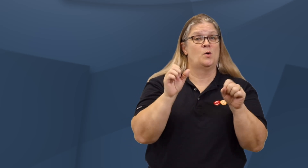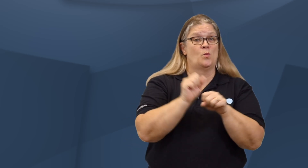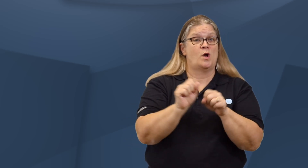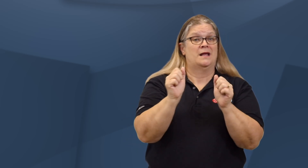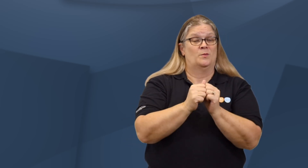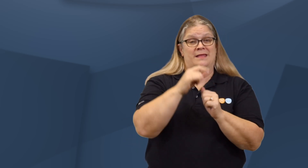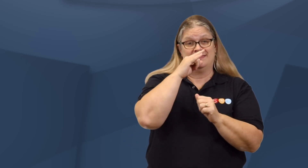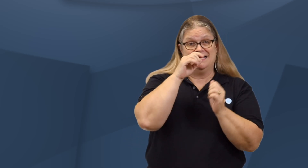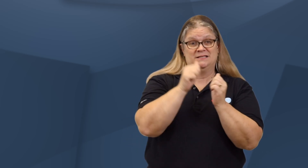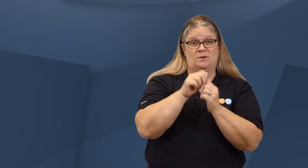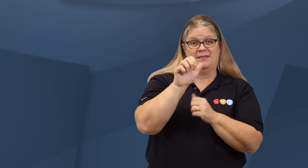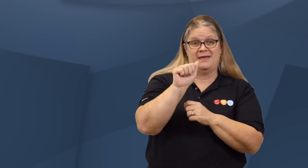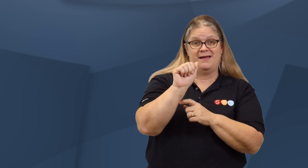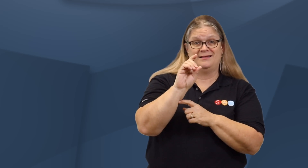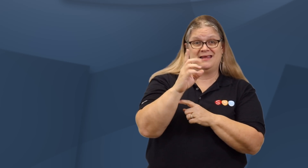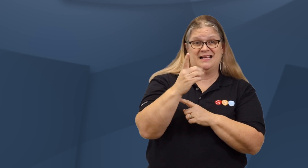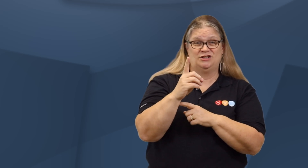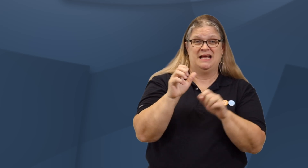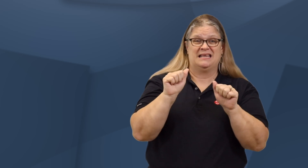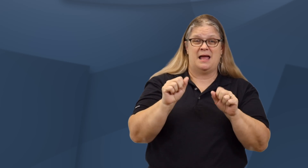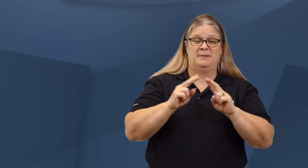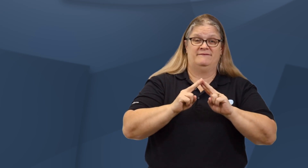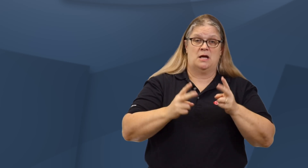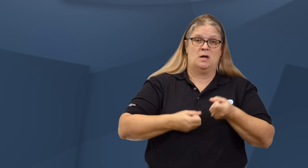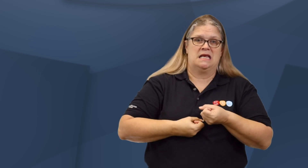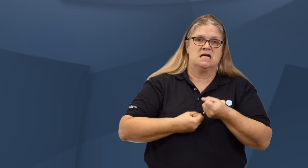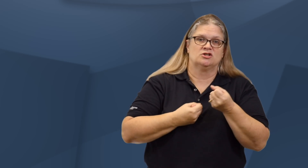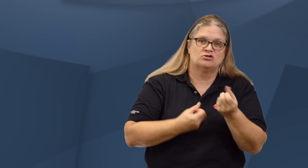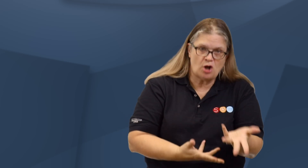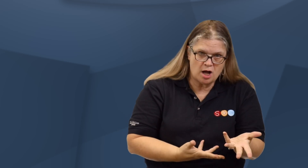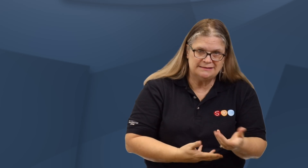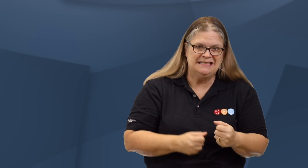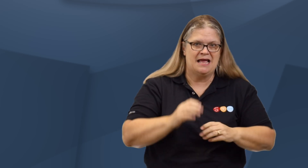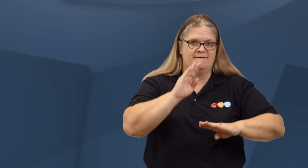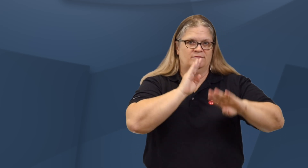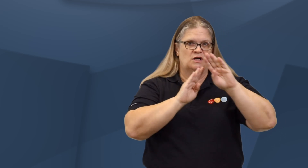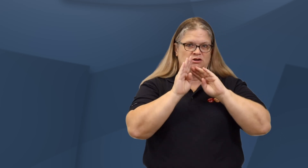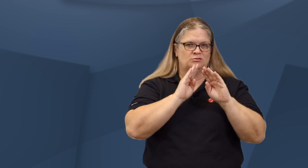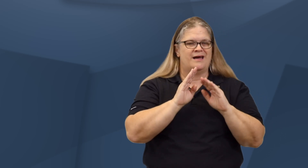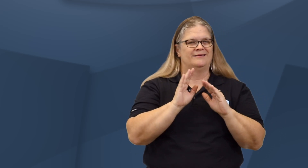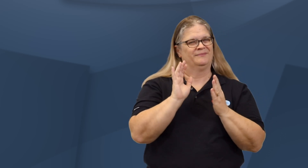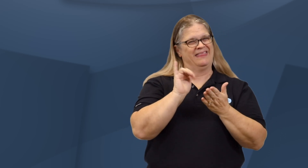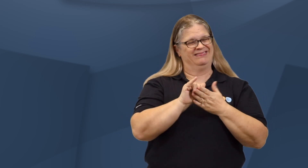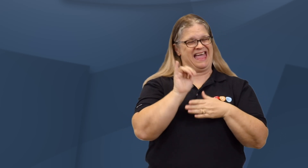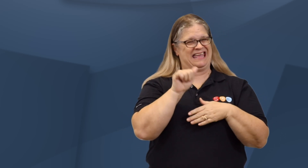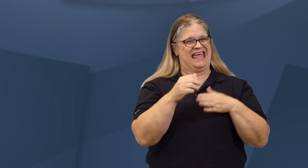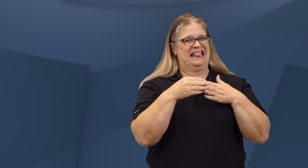working with kids with ADHD can be exhausting and frustrating and can lead